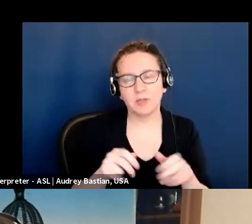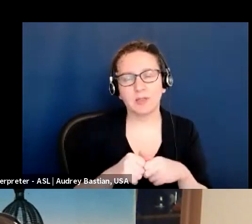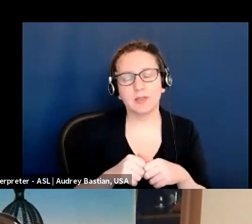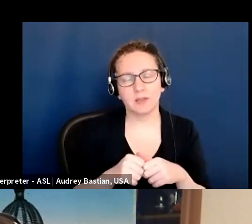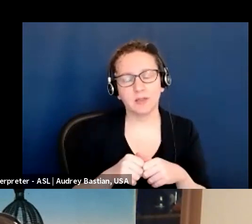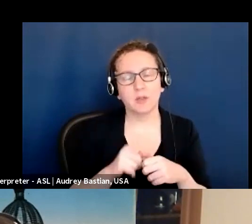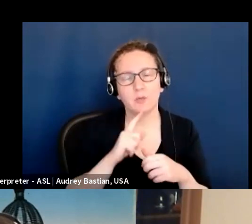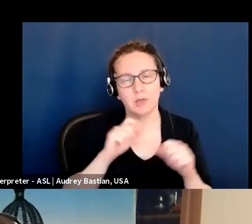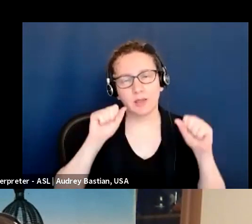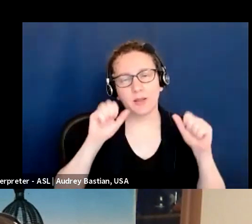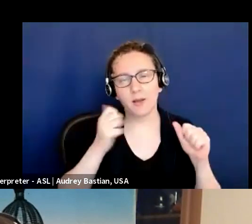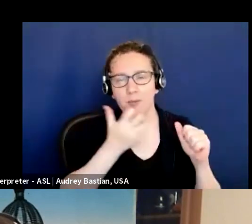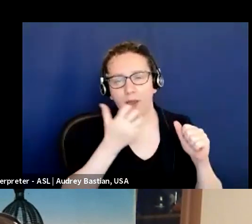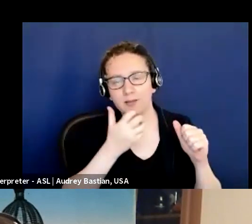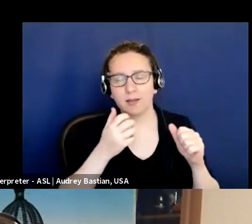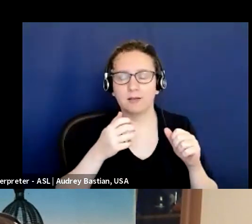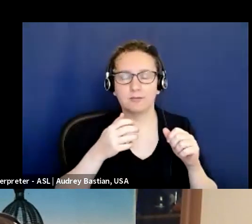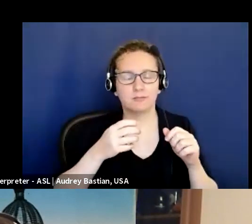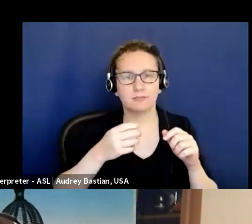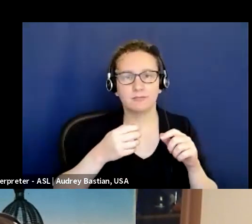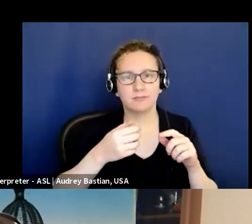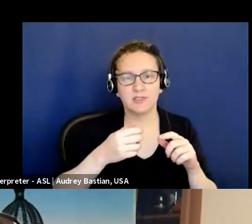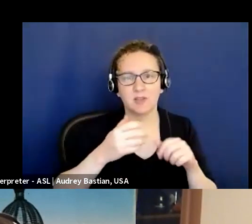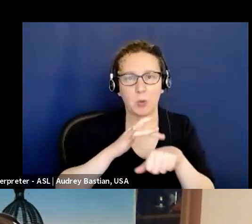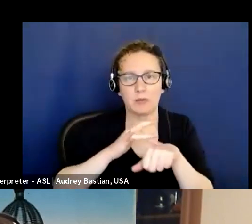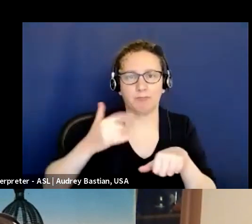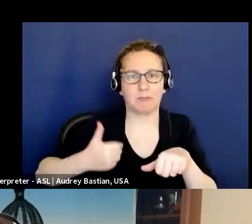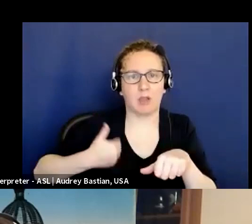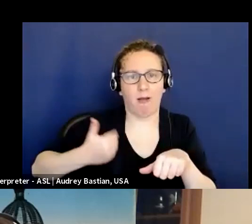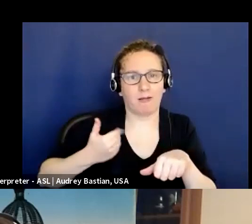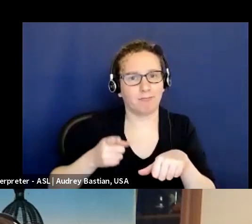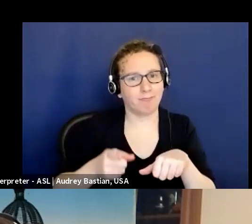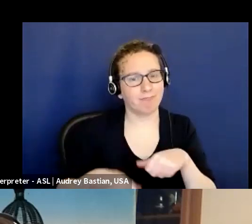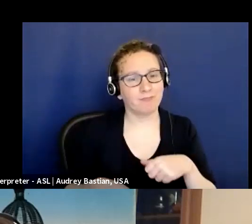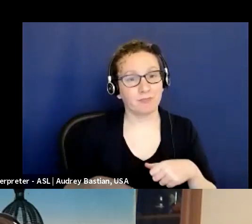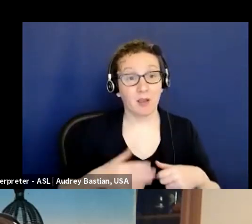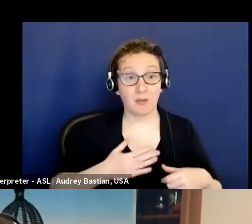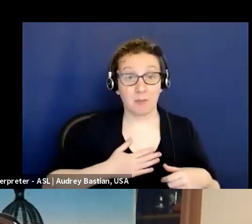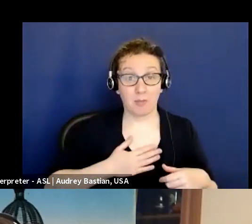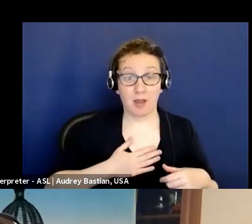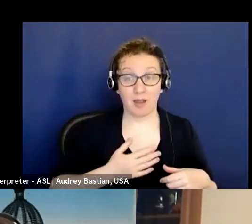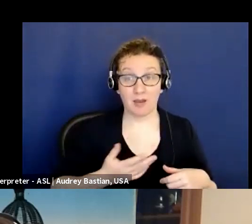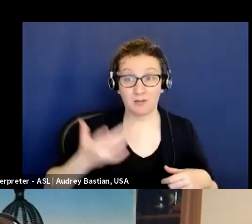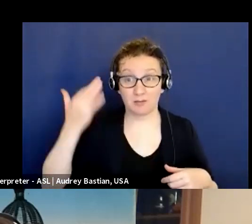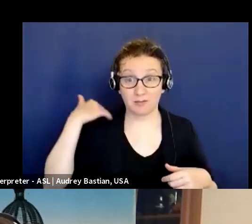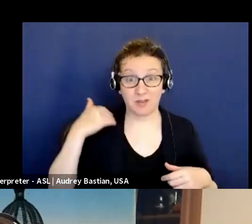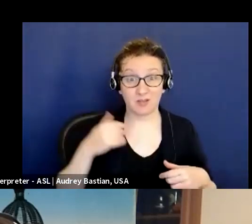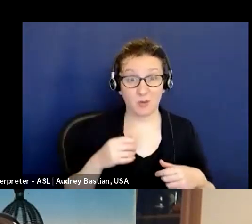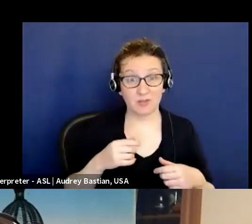it went back pretty early. Mine went back probably when I was finishing high school.